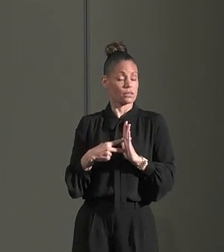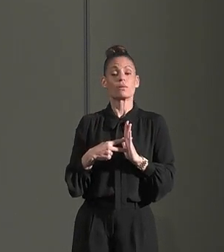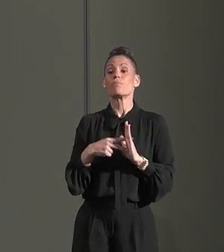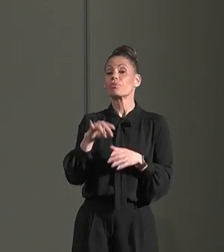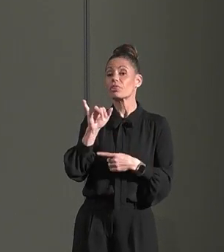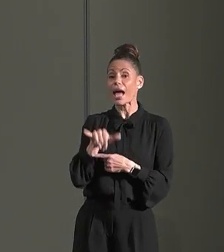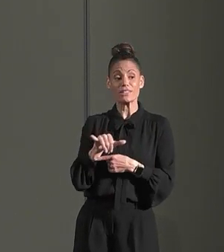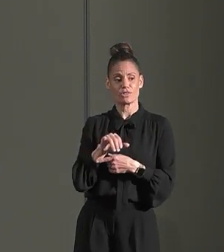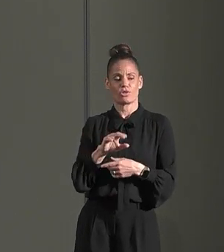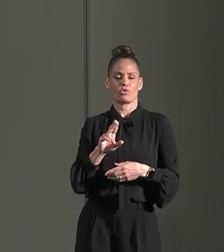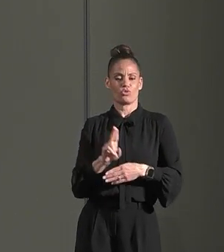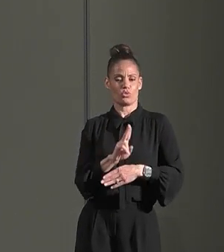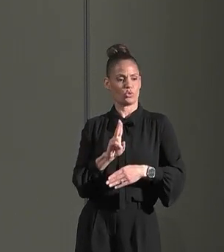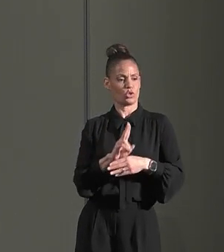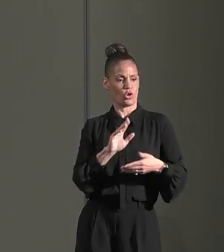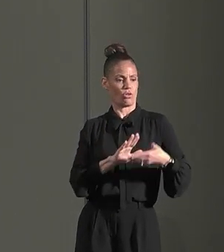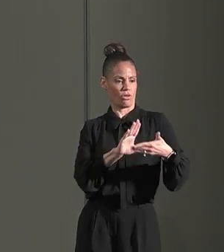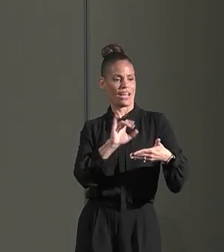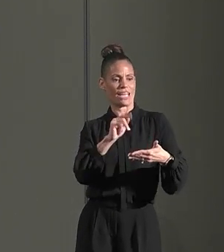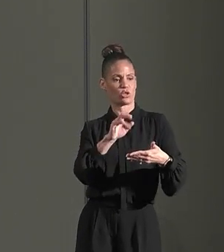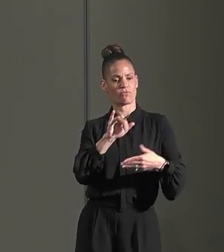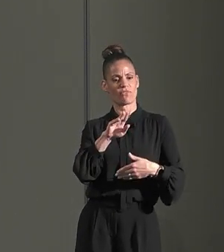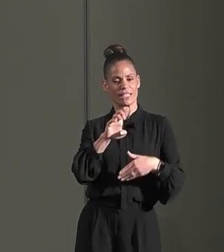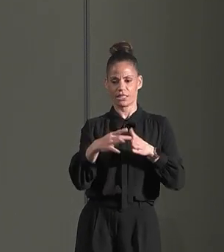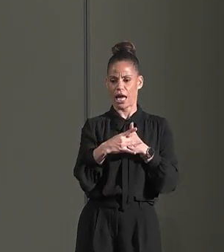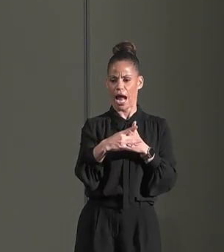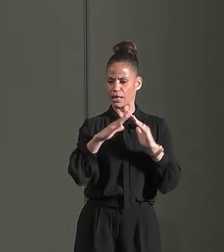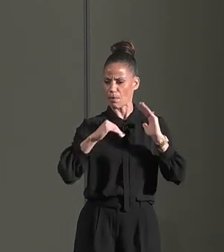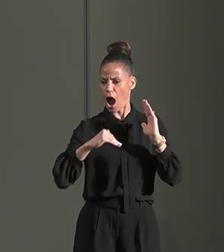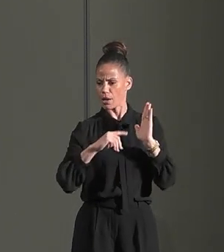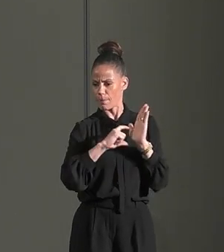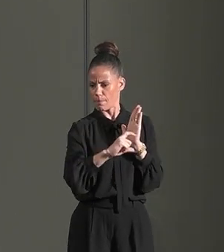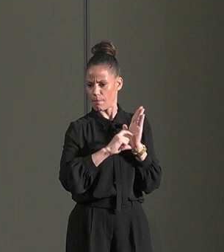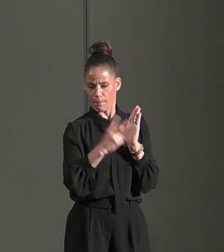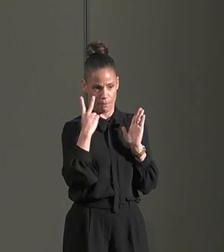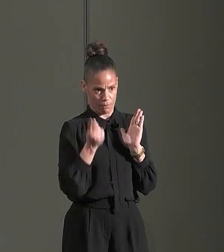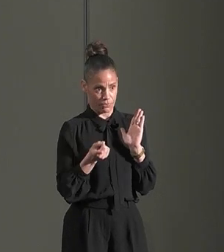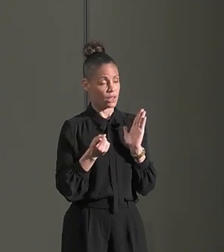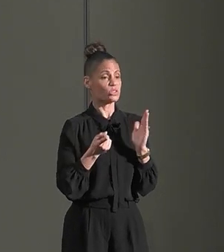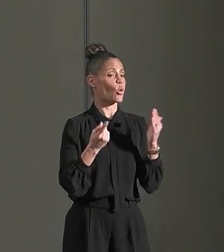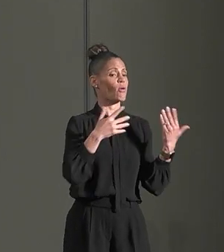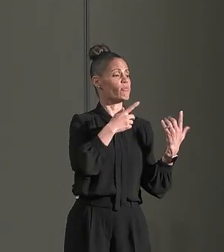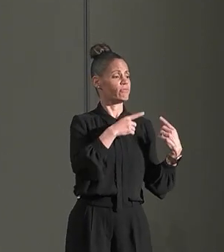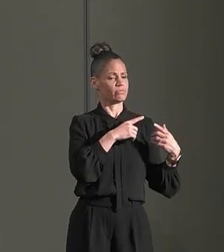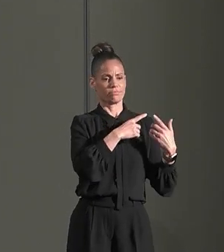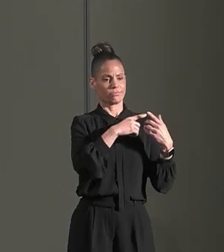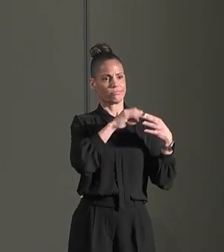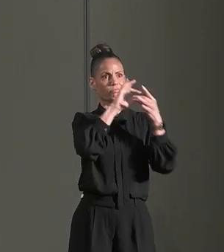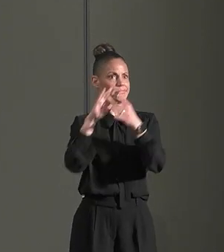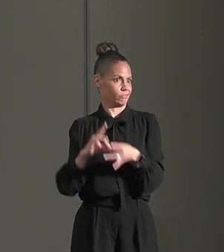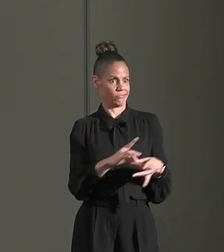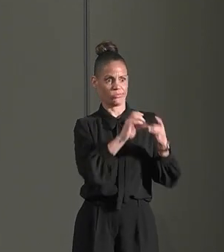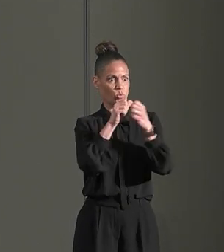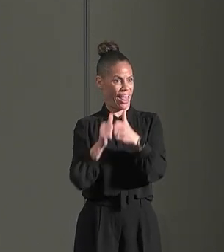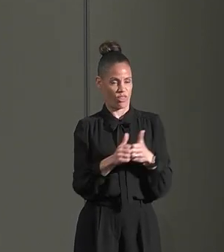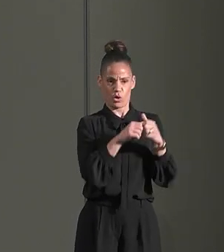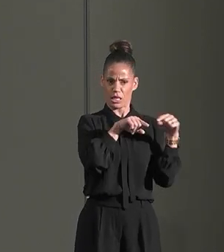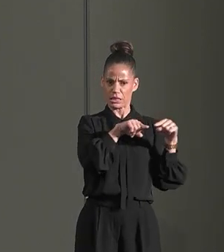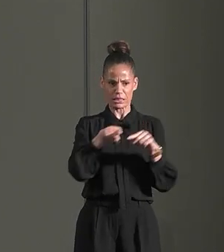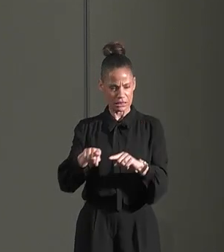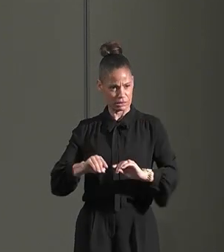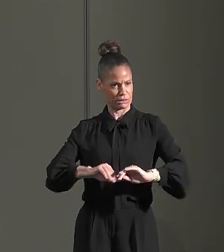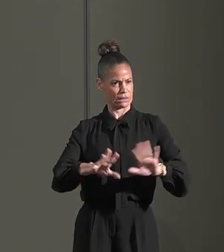is the new version coming out on the bottomed. These come together to give you that information.